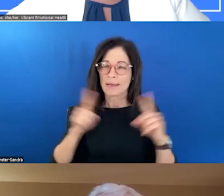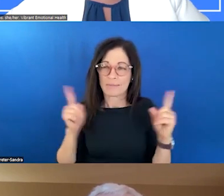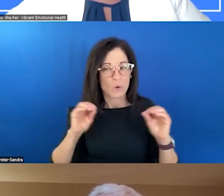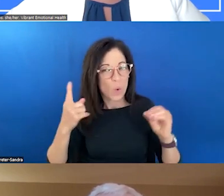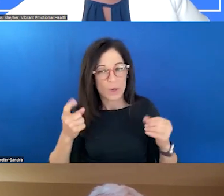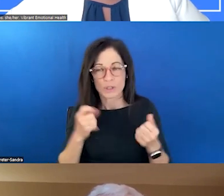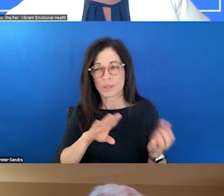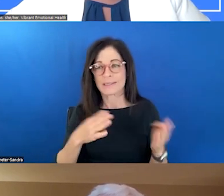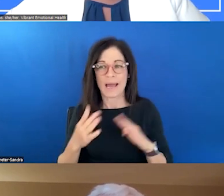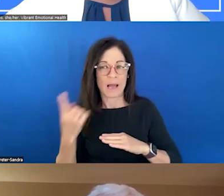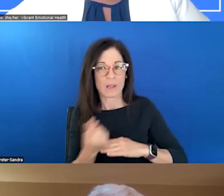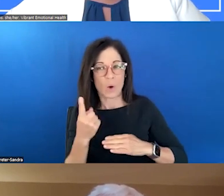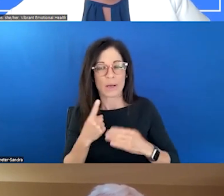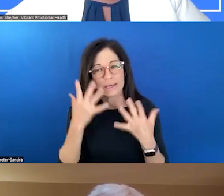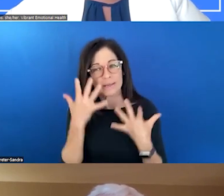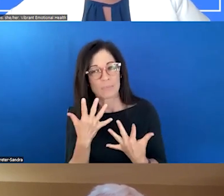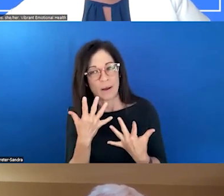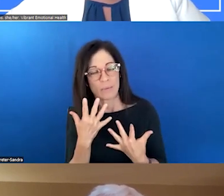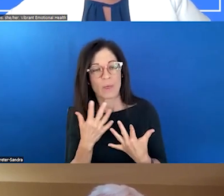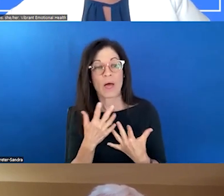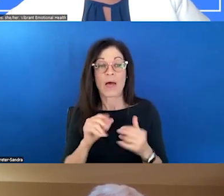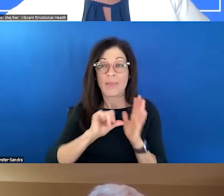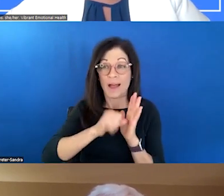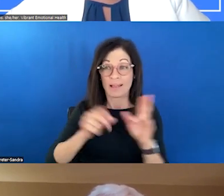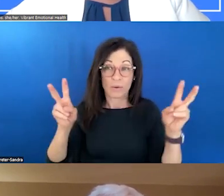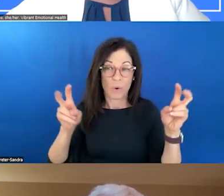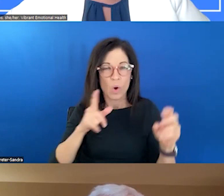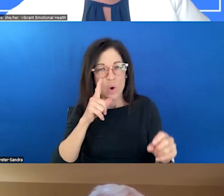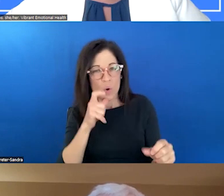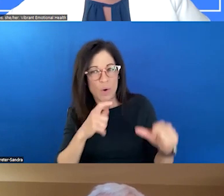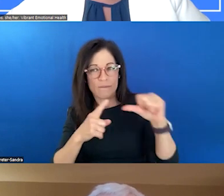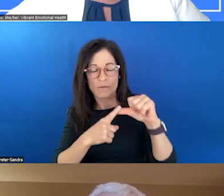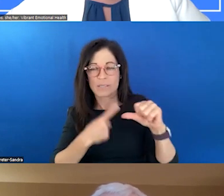WHO CAME UP WITH THAT QUOTE?